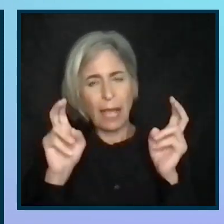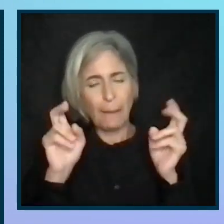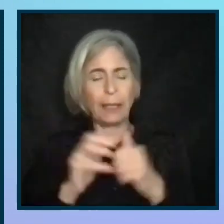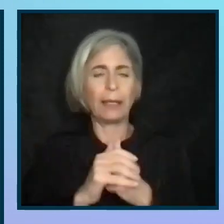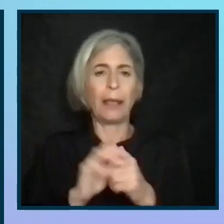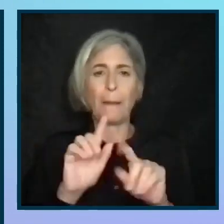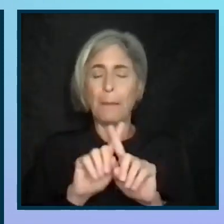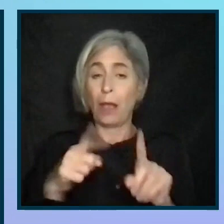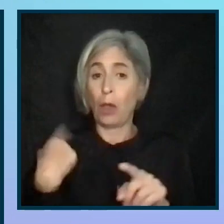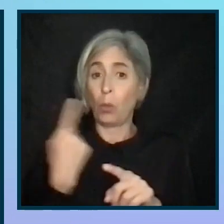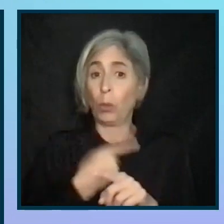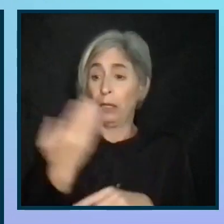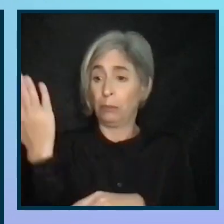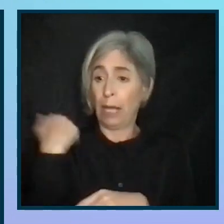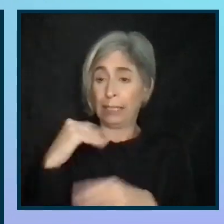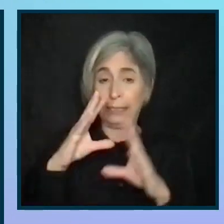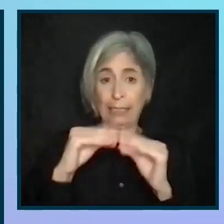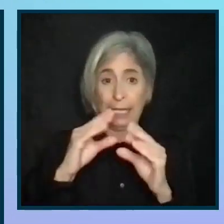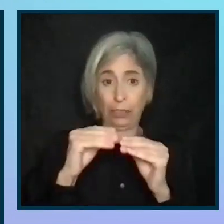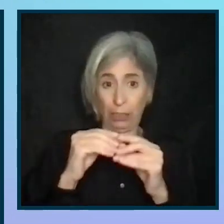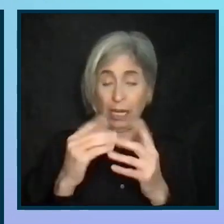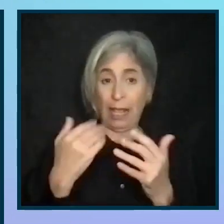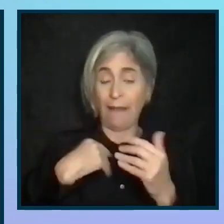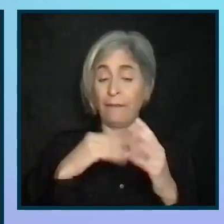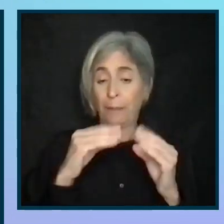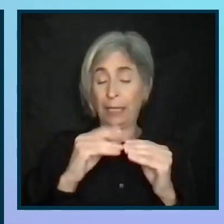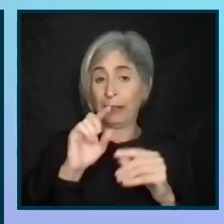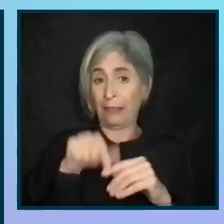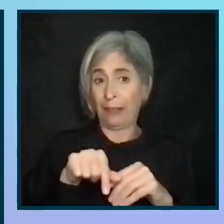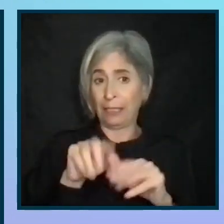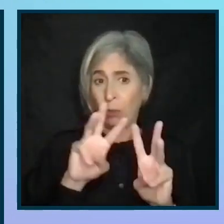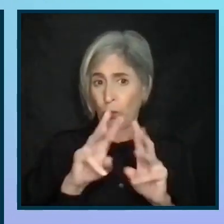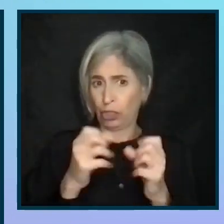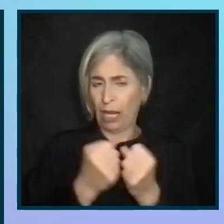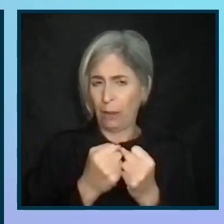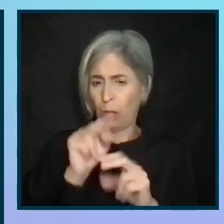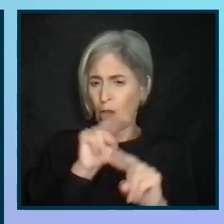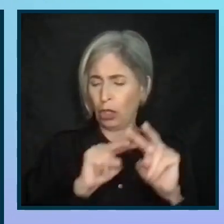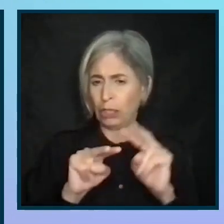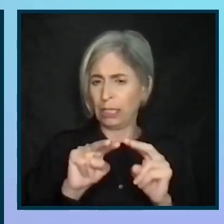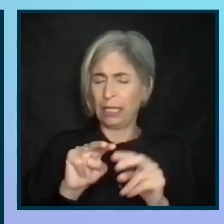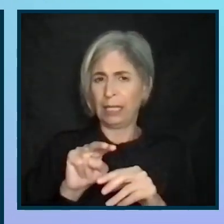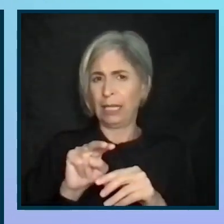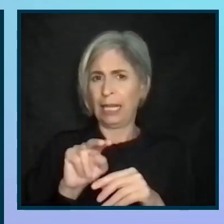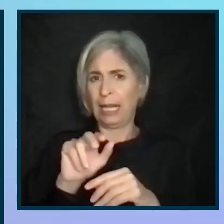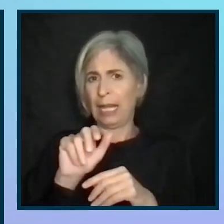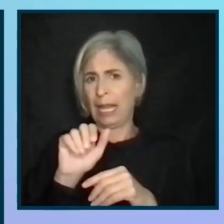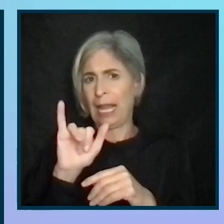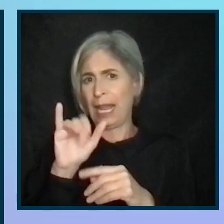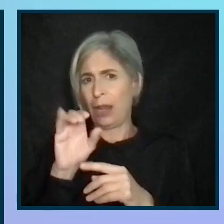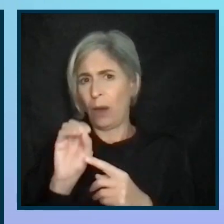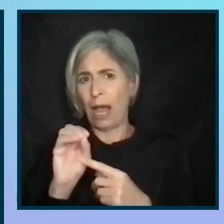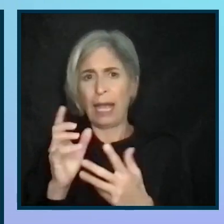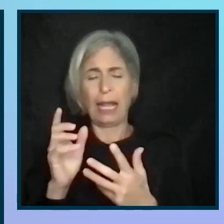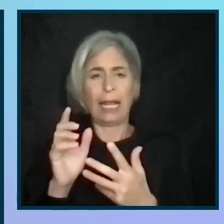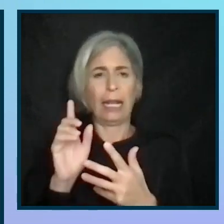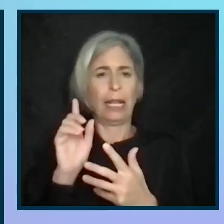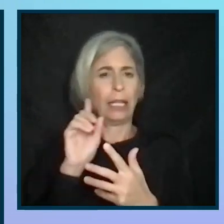We have done sessions like this in the past where we've looked at the ROI of accessibility and we can certainly put you in contact.